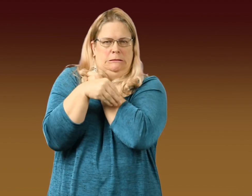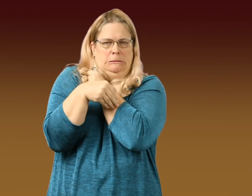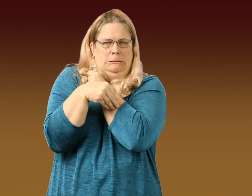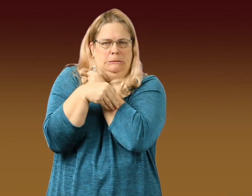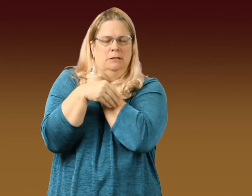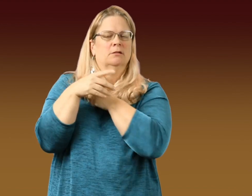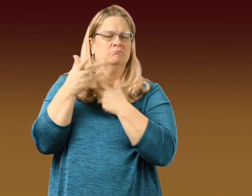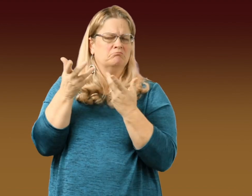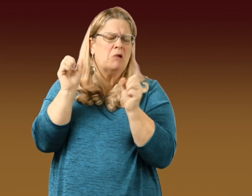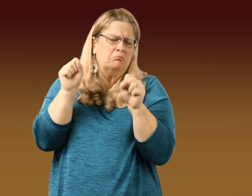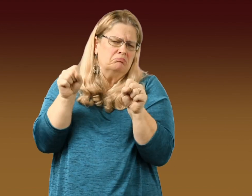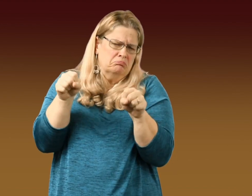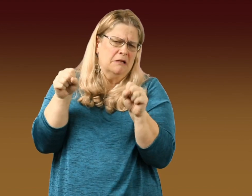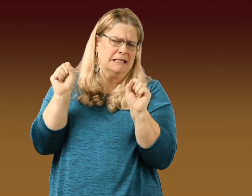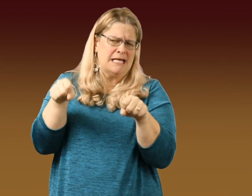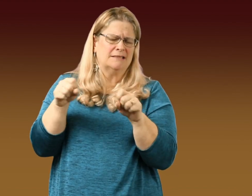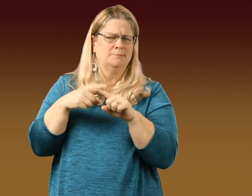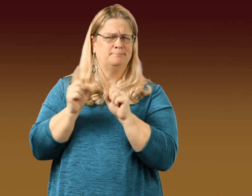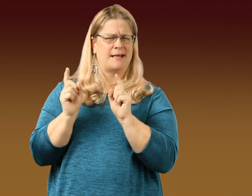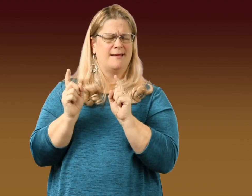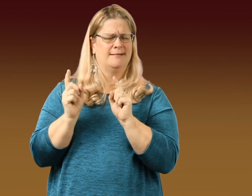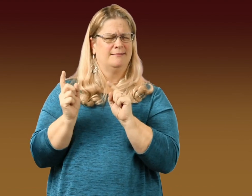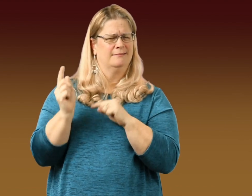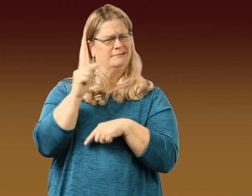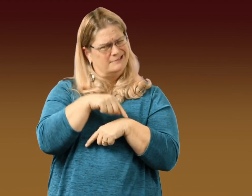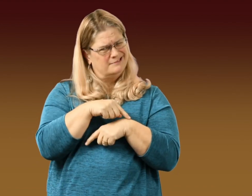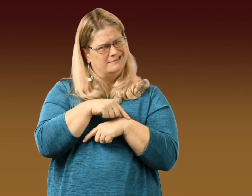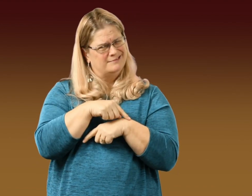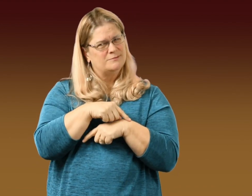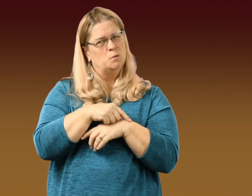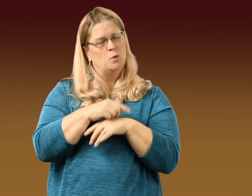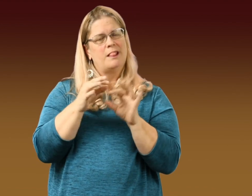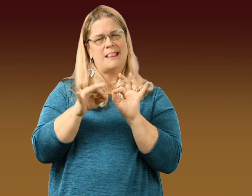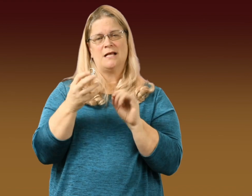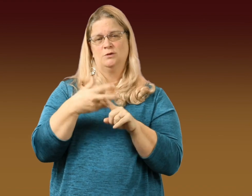That's a common behavior we see with that, but with this gentleman,